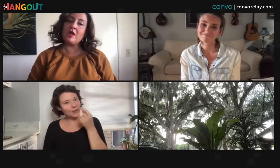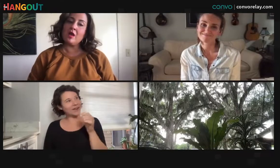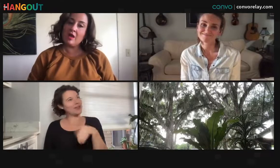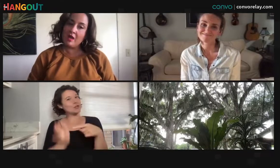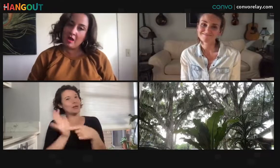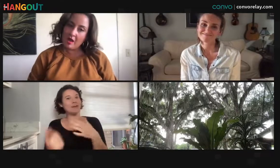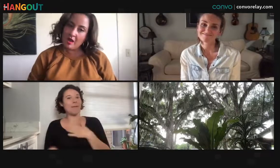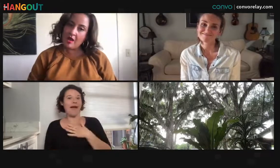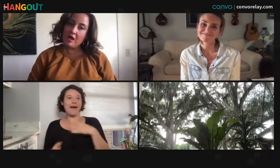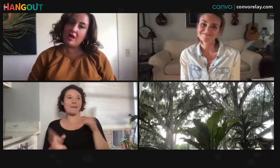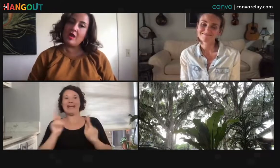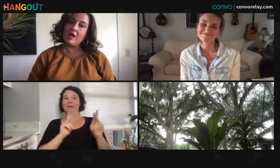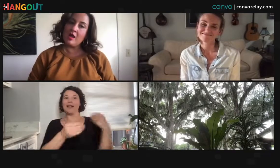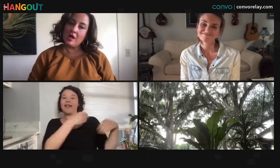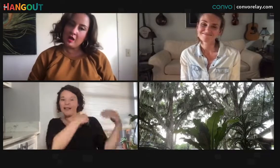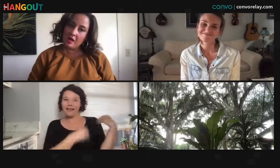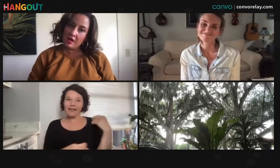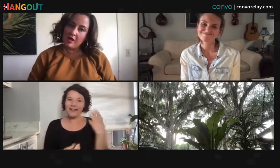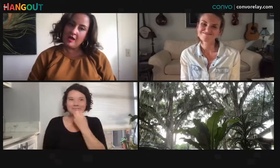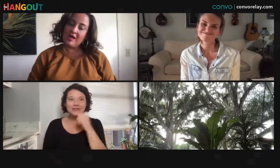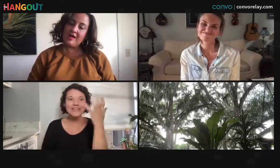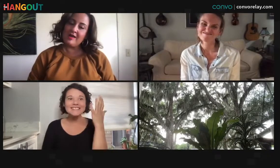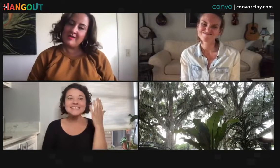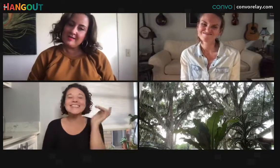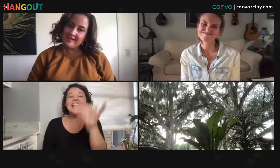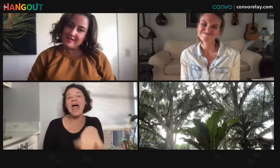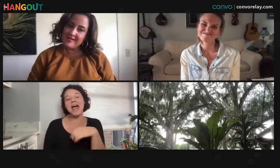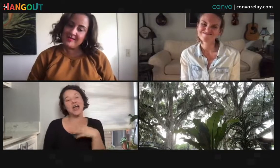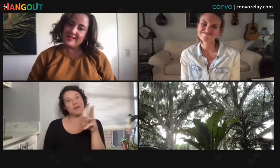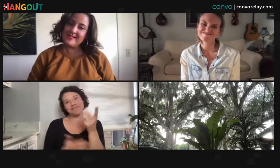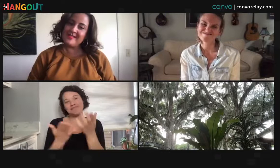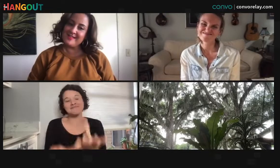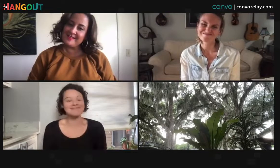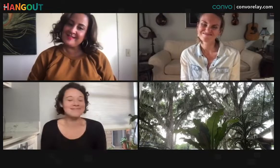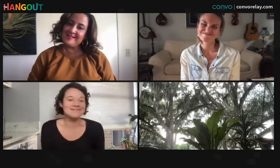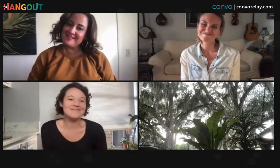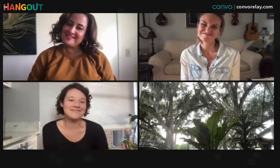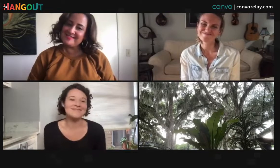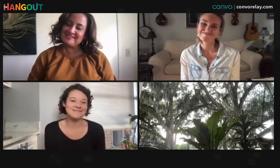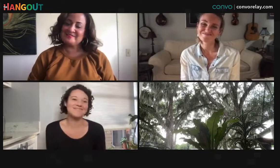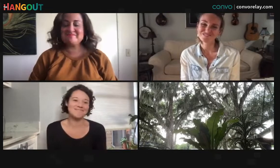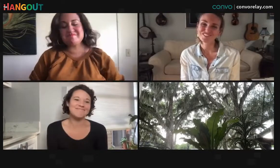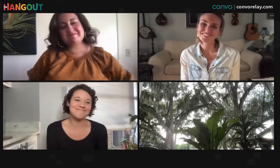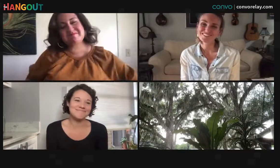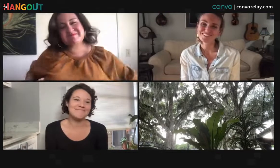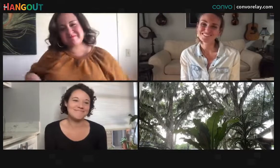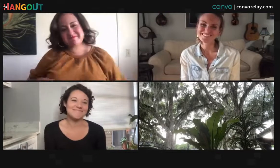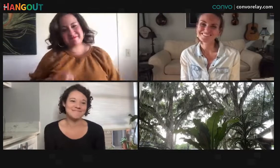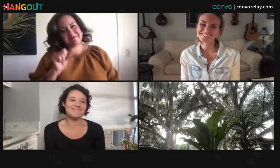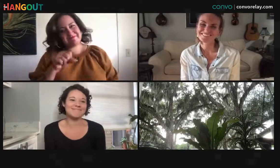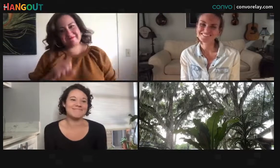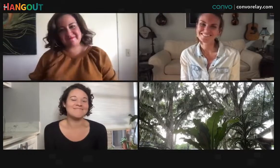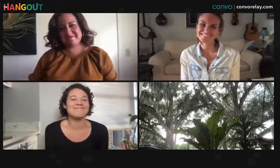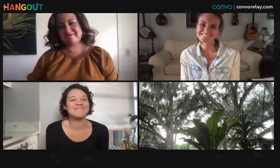that they honor trees which i think is wonderful and that shows my um cultural and familial tradition of honoring trees